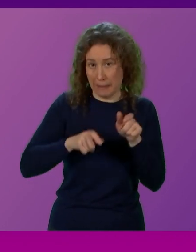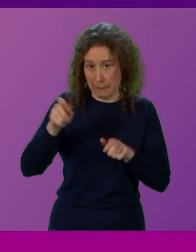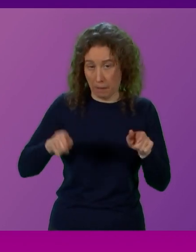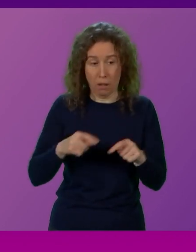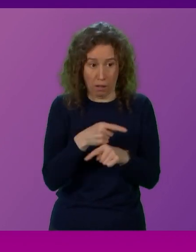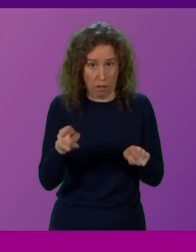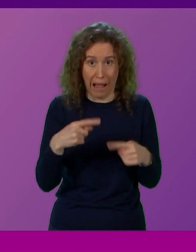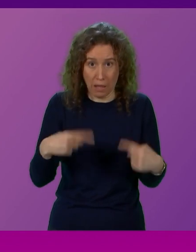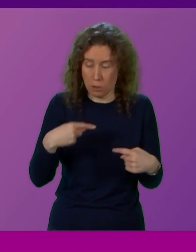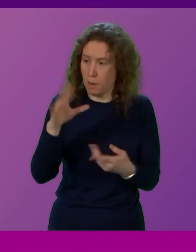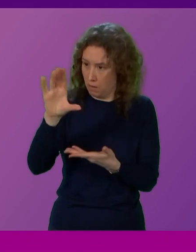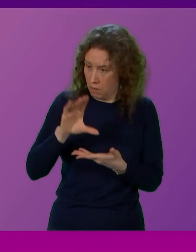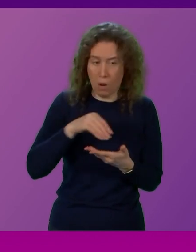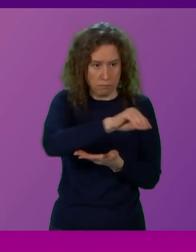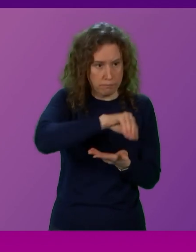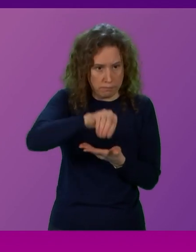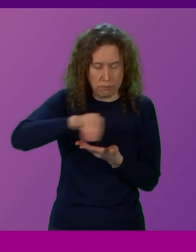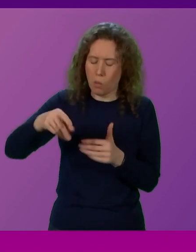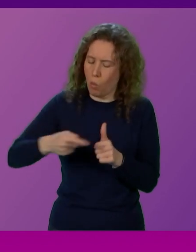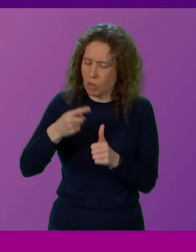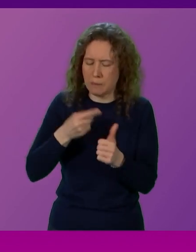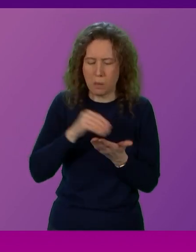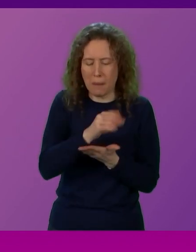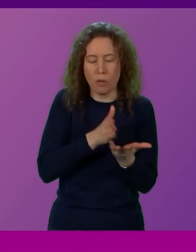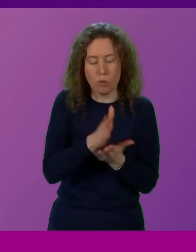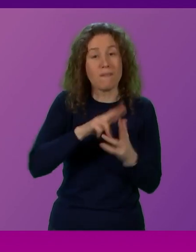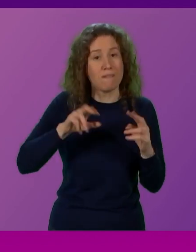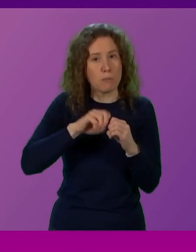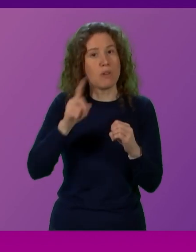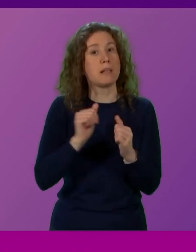for the payment automatically over the course of February and March.